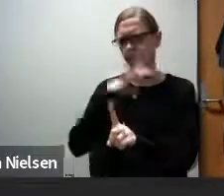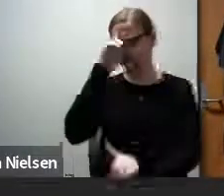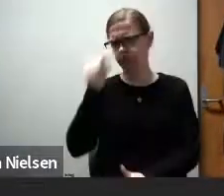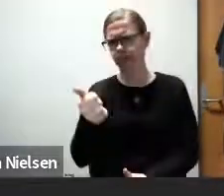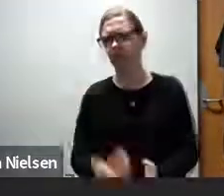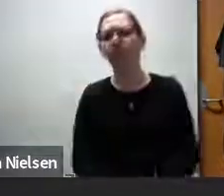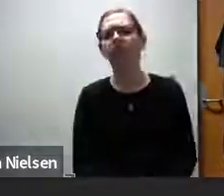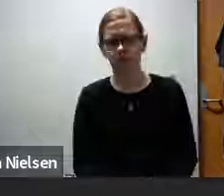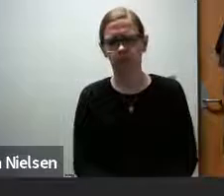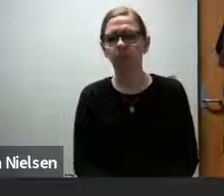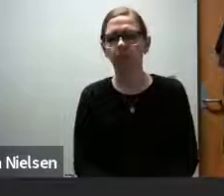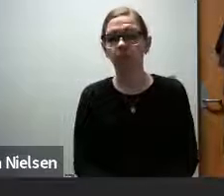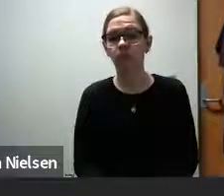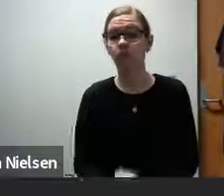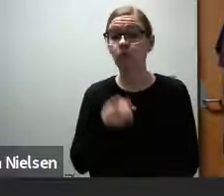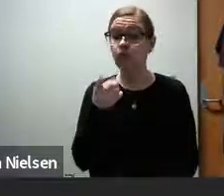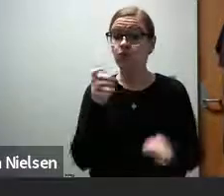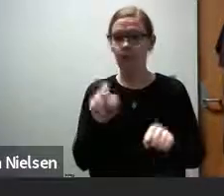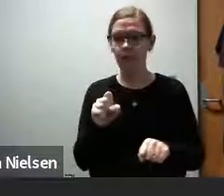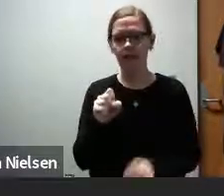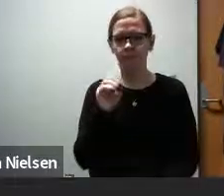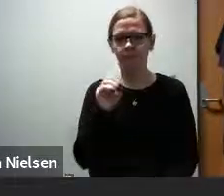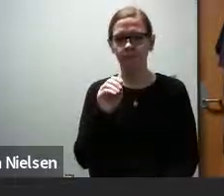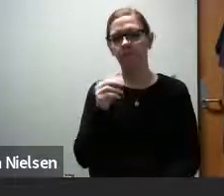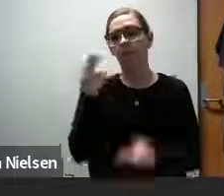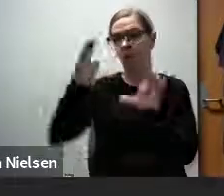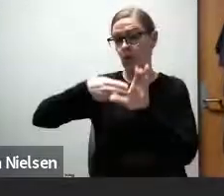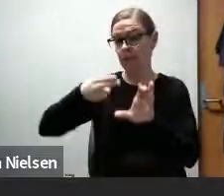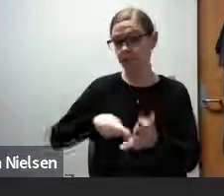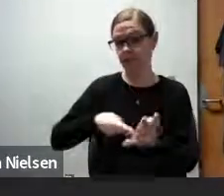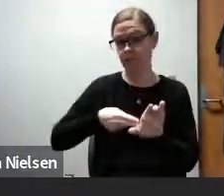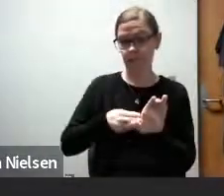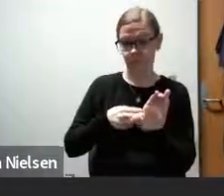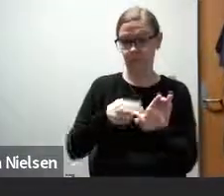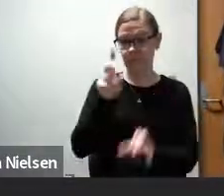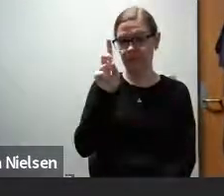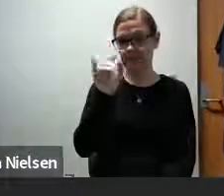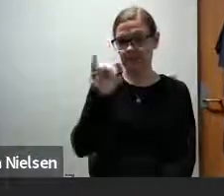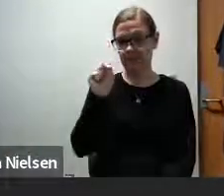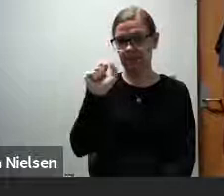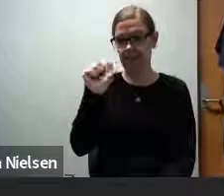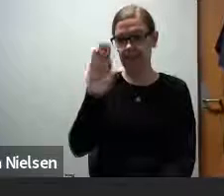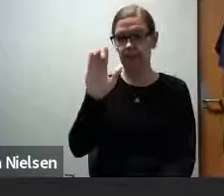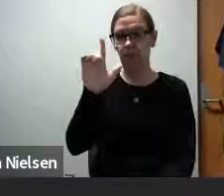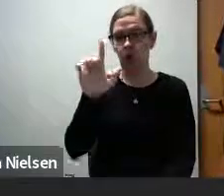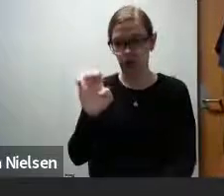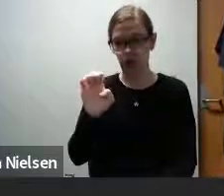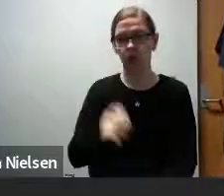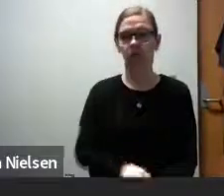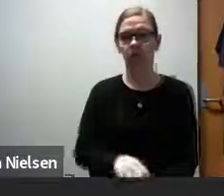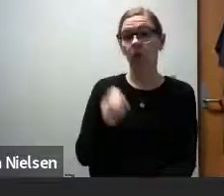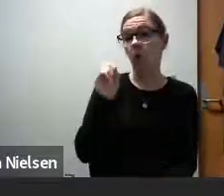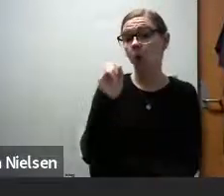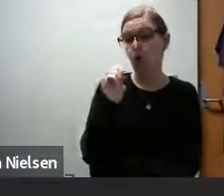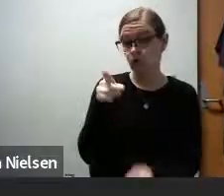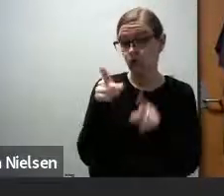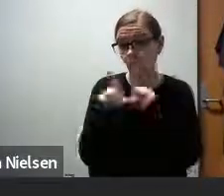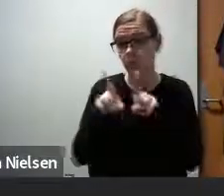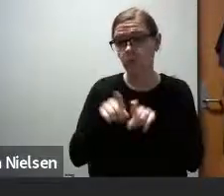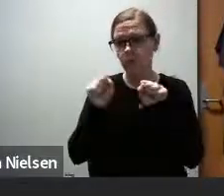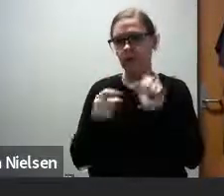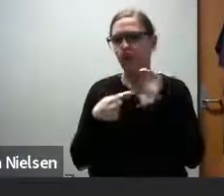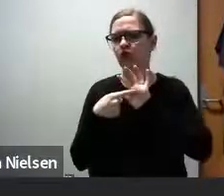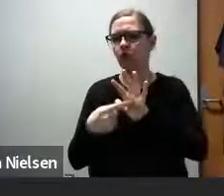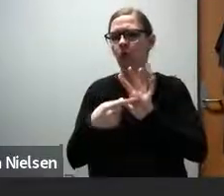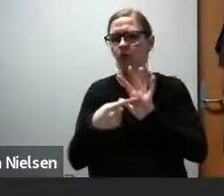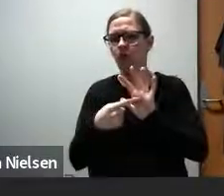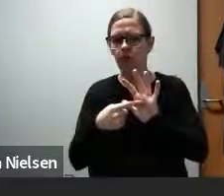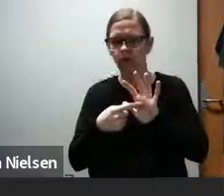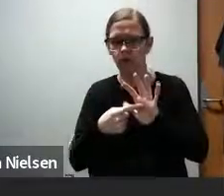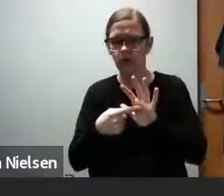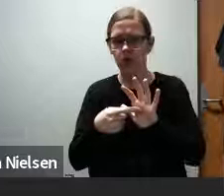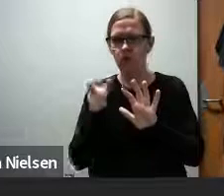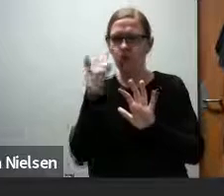So you can disable the participants and then you can also show the names of the entertainers. So if you want to see which students are annotating. You can also, you know, have their names.